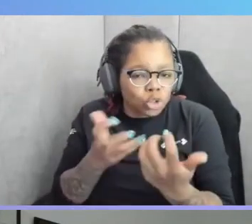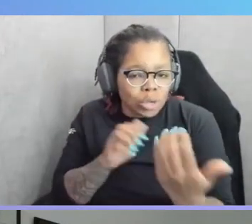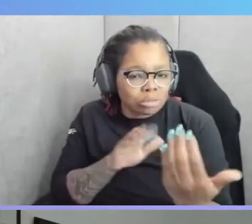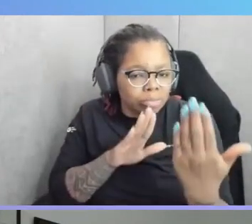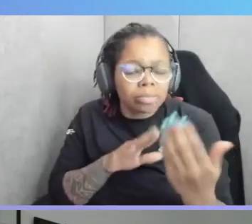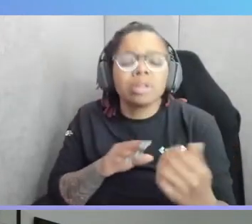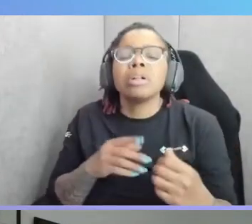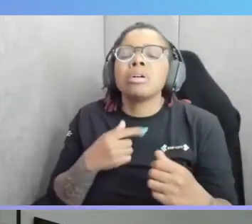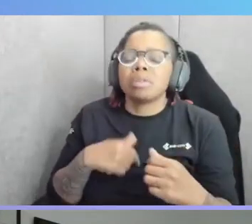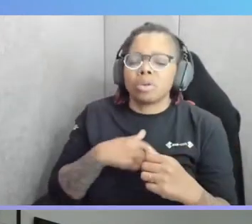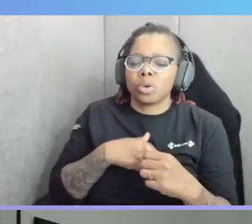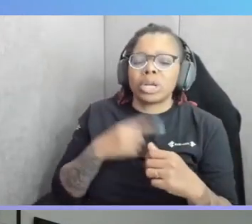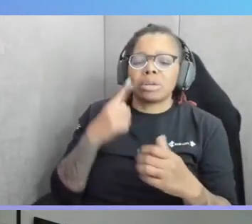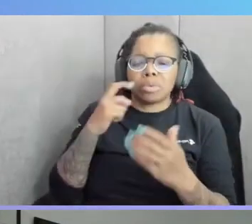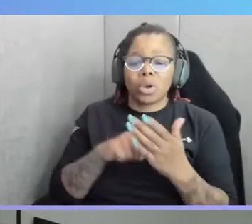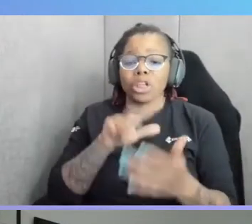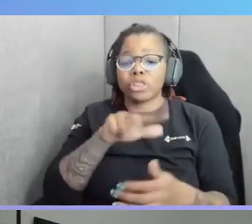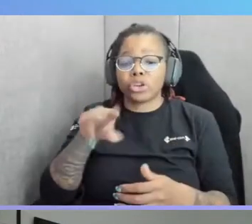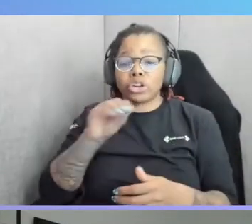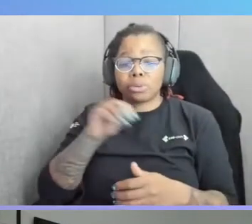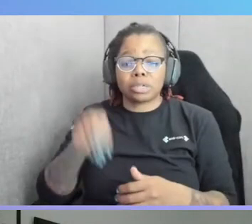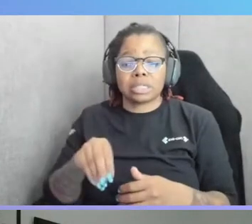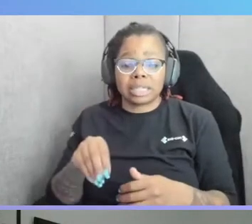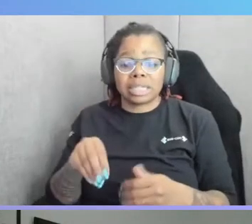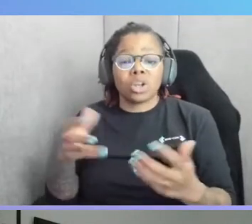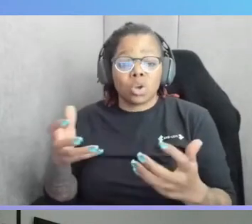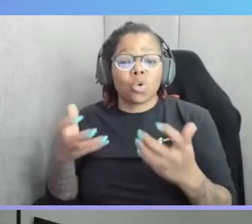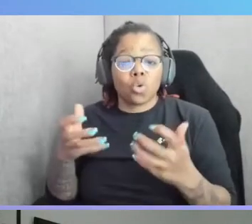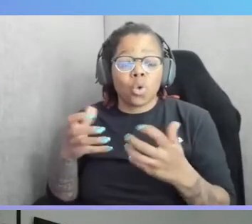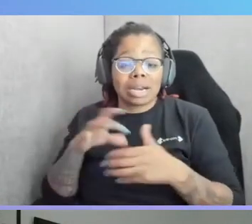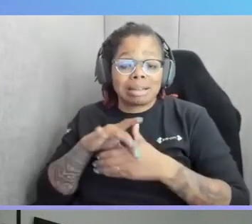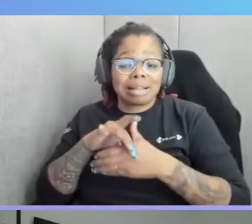saw that 33% of people wanted the content that they heard in